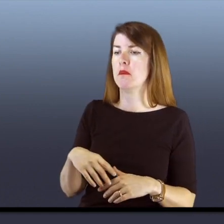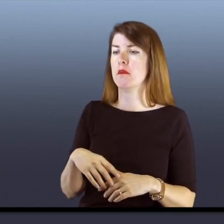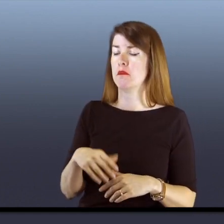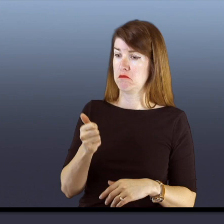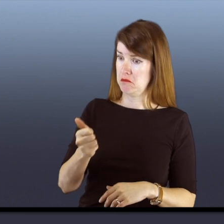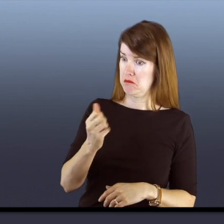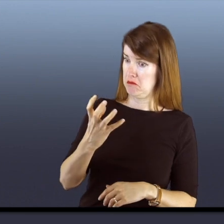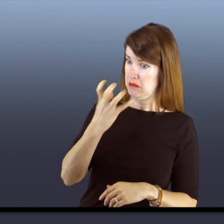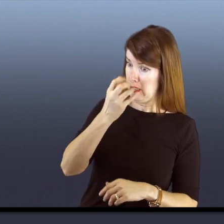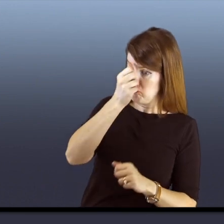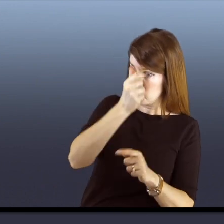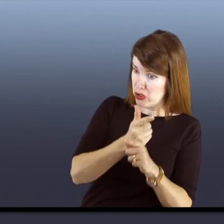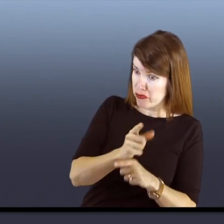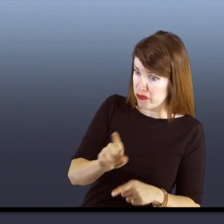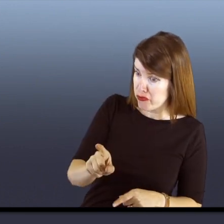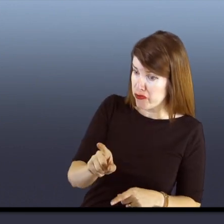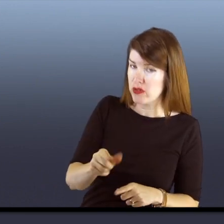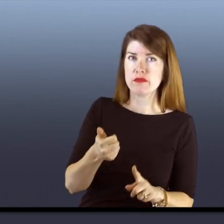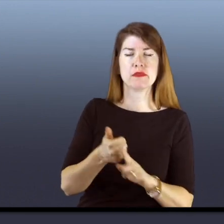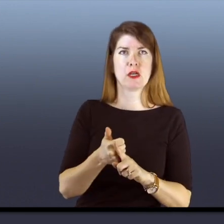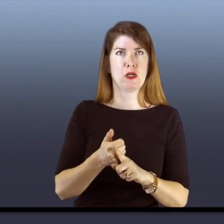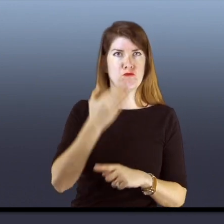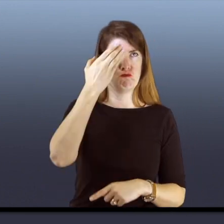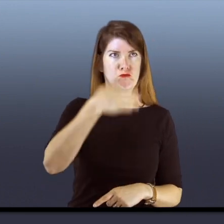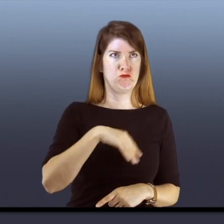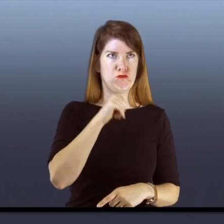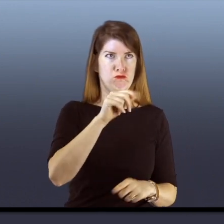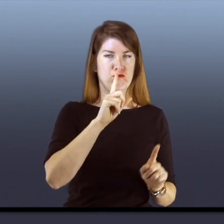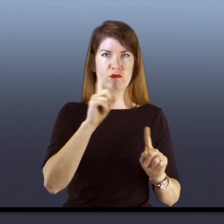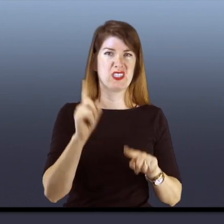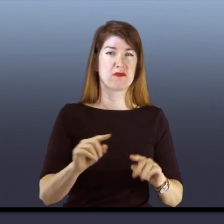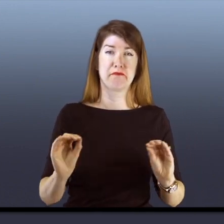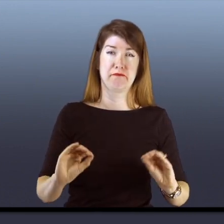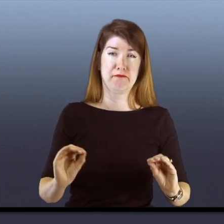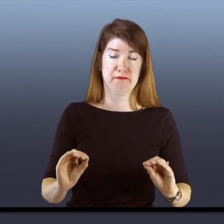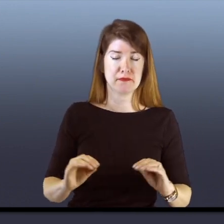And are you mad at your brother? And she would not answer me at all.